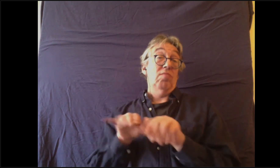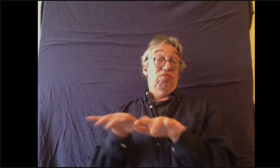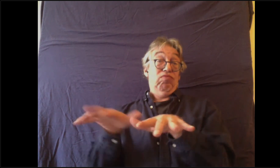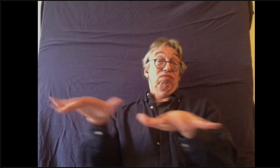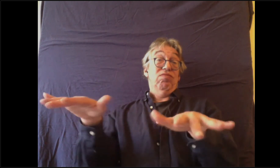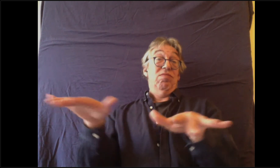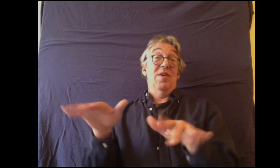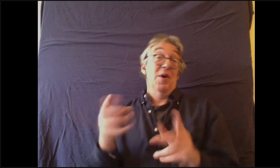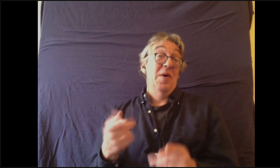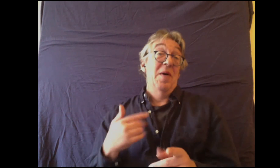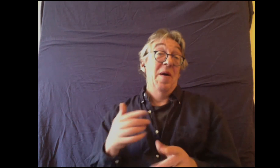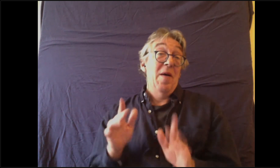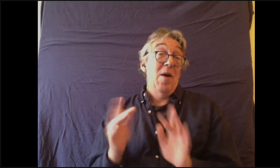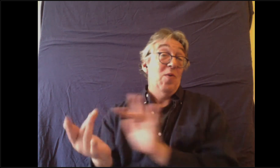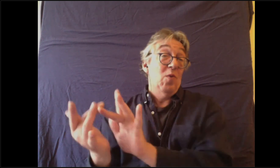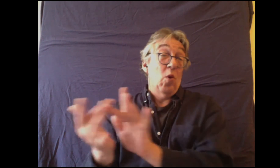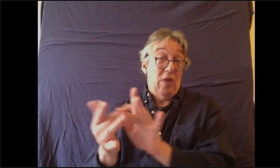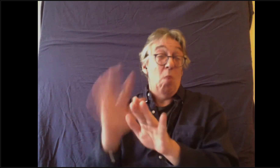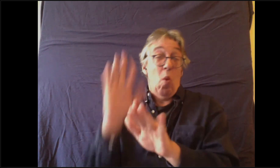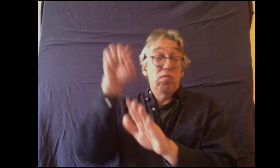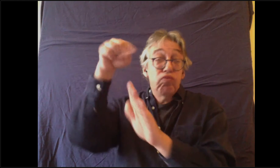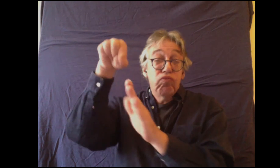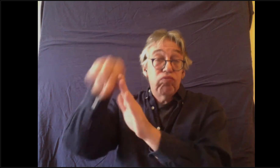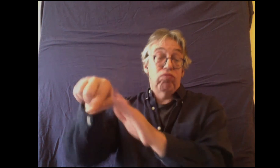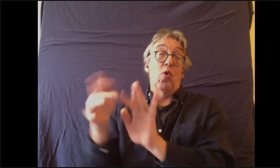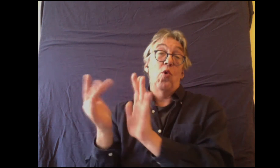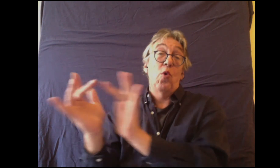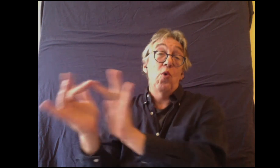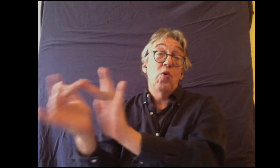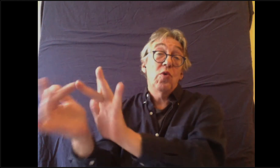because as you know, project work